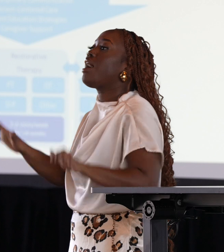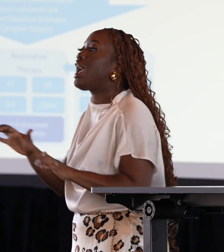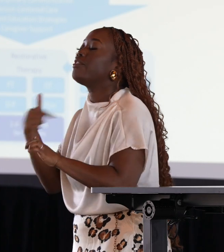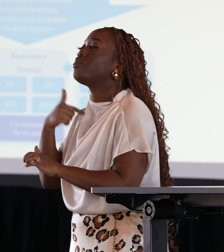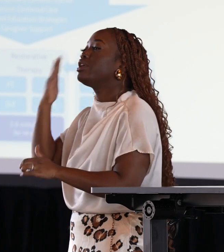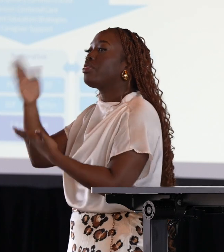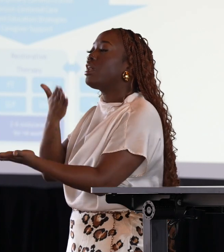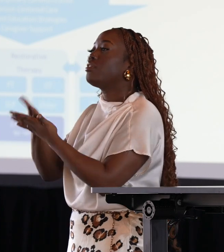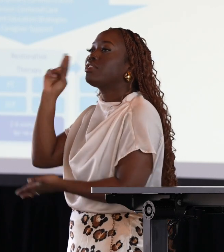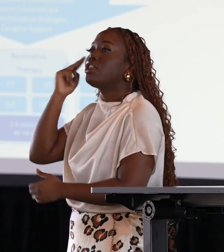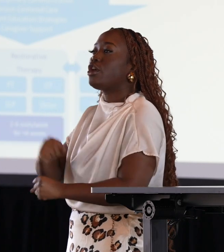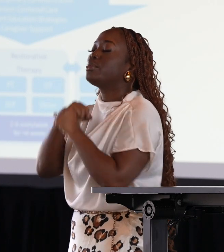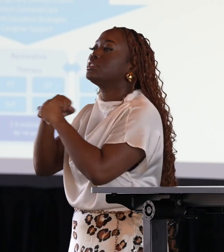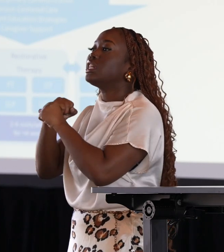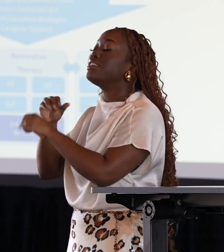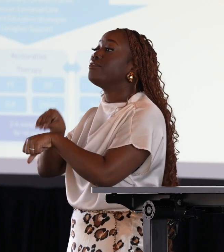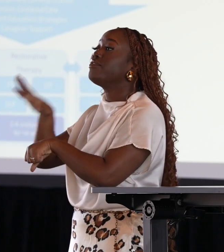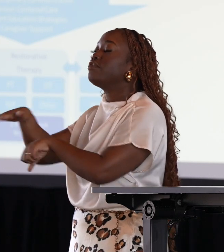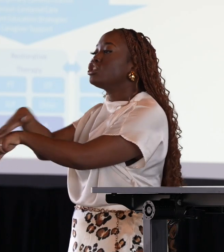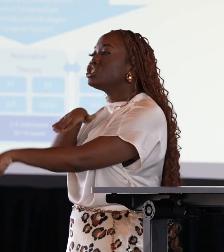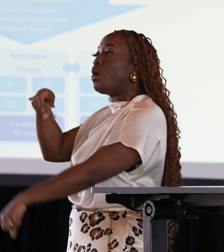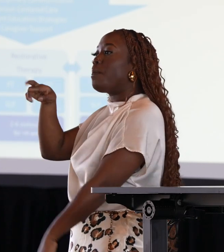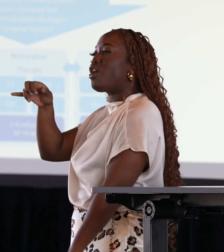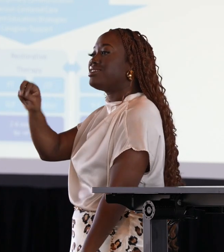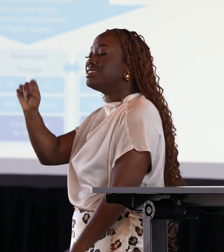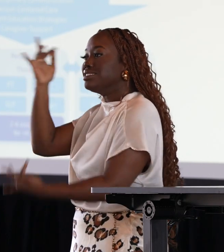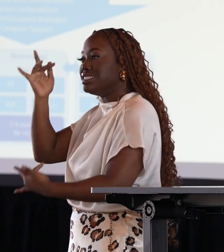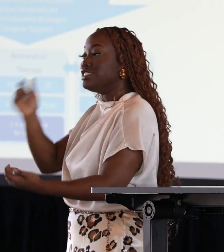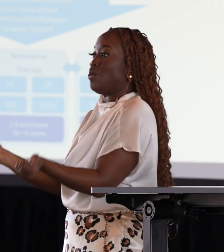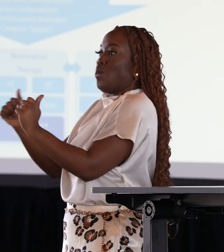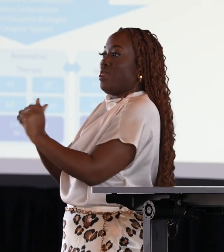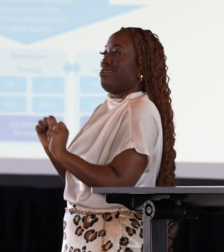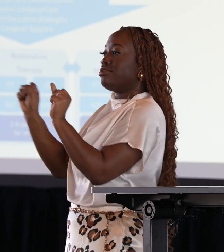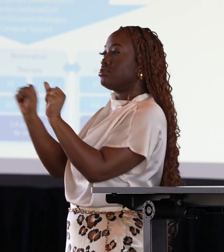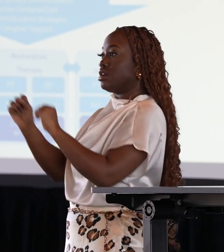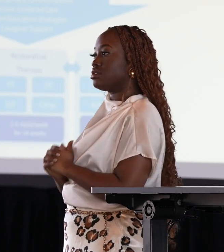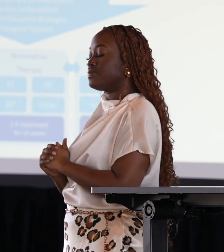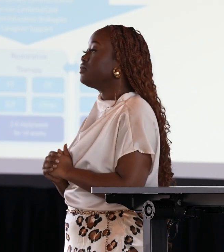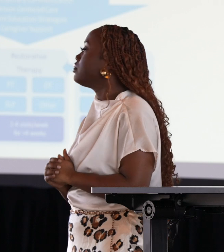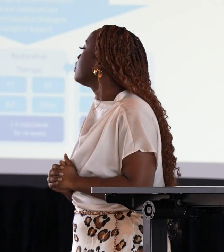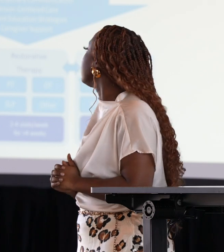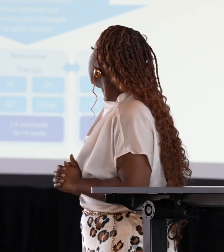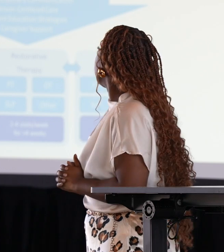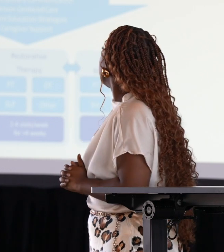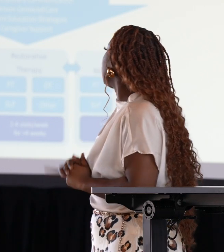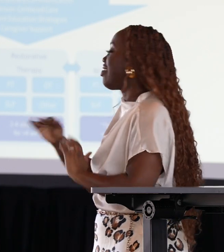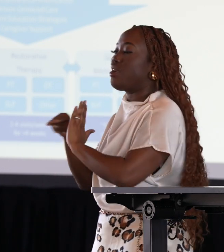the neuroprotective effects to slow Parkinson's disease with exercise. All right, so that model could fit well there,